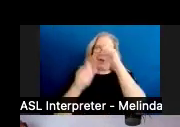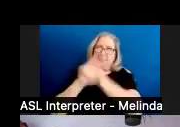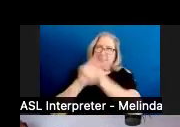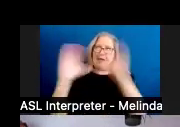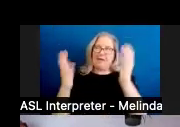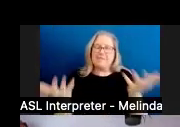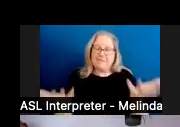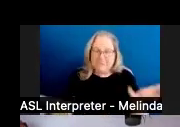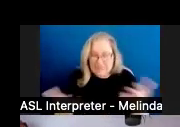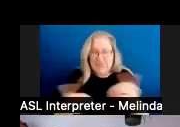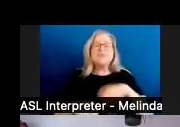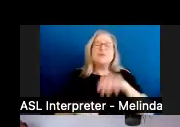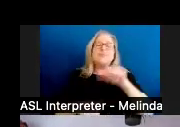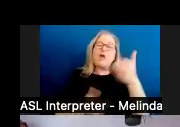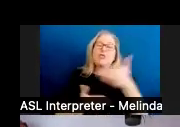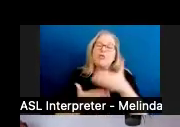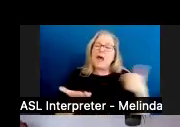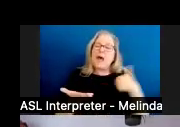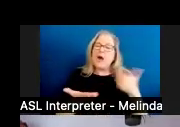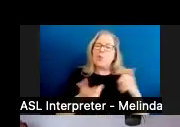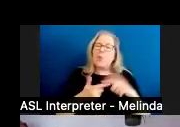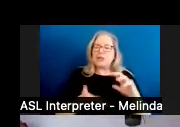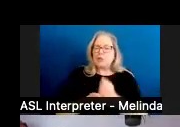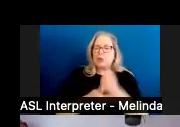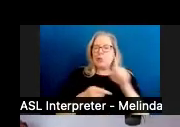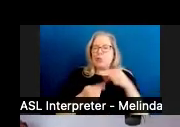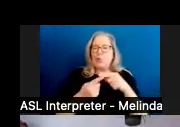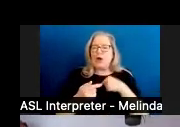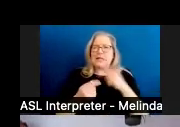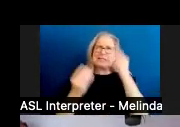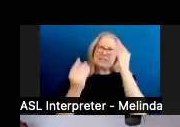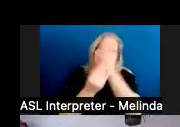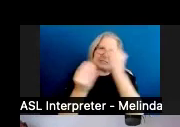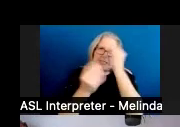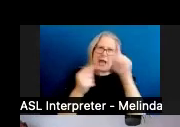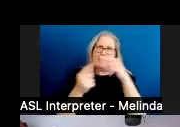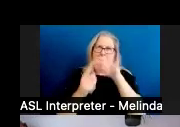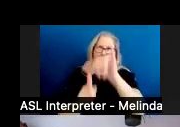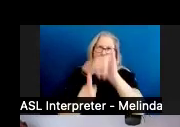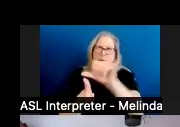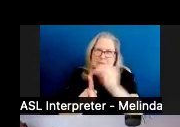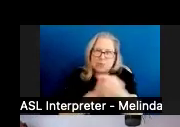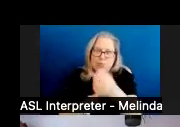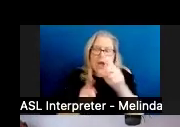Some other things that we want to do when we're working through complex situations is we approach all of them